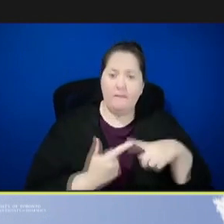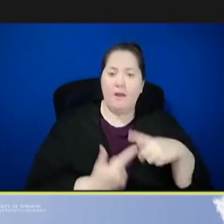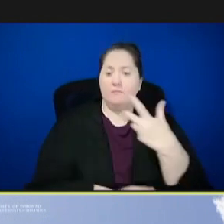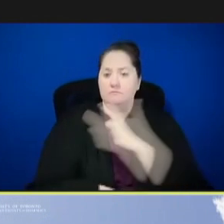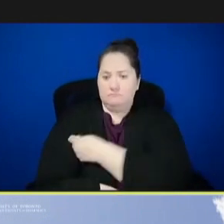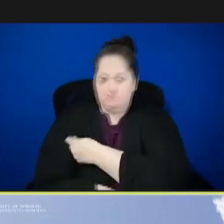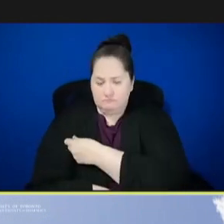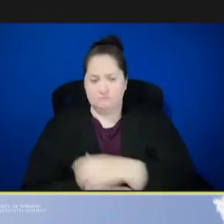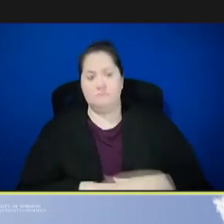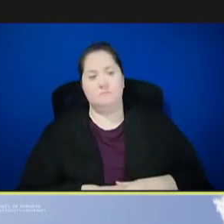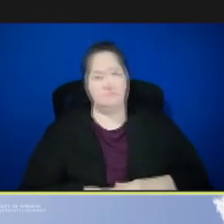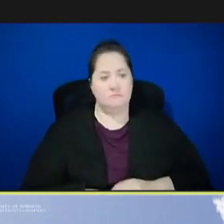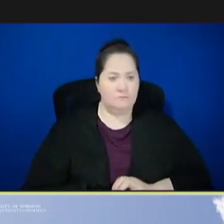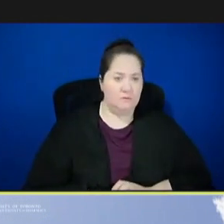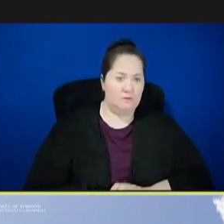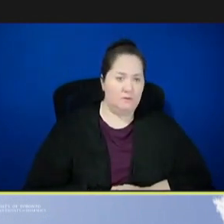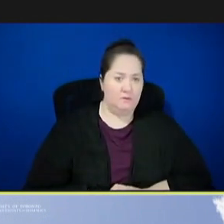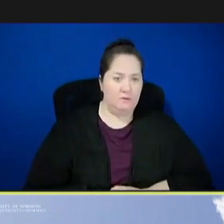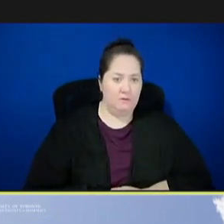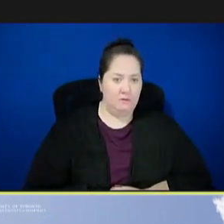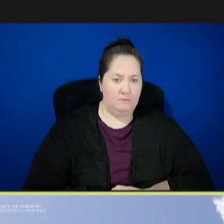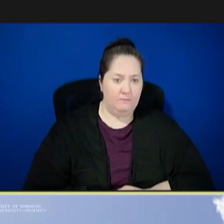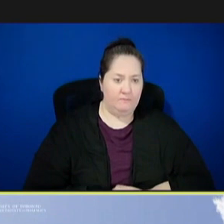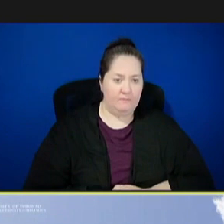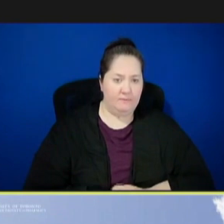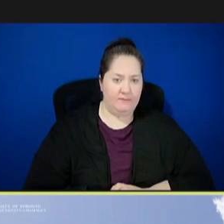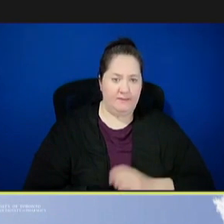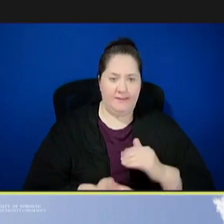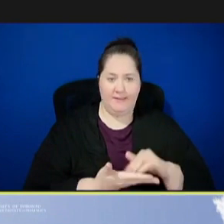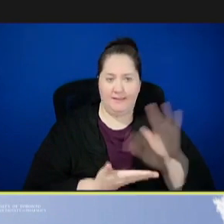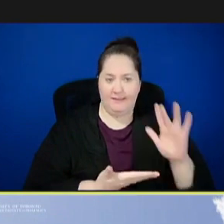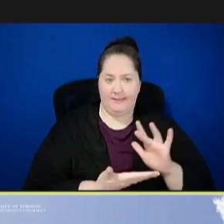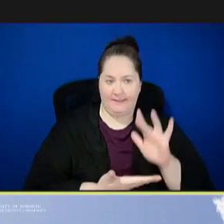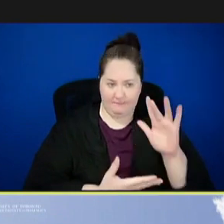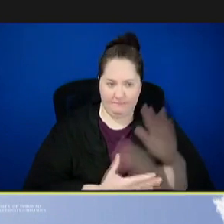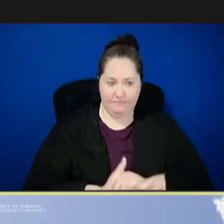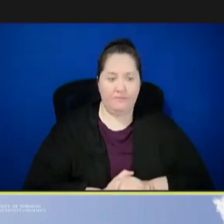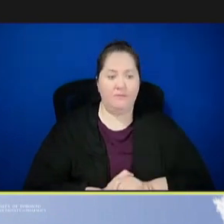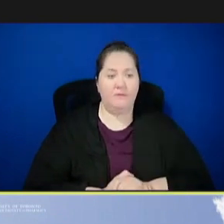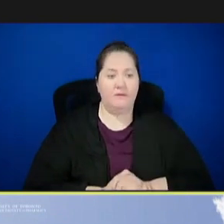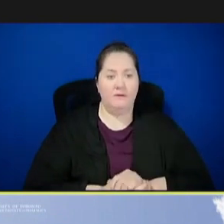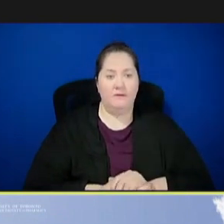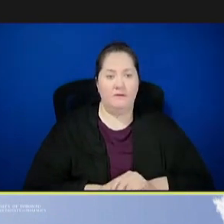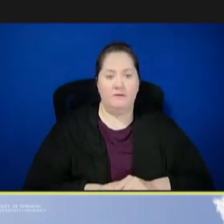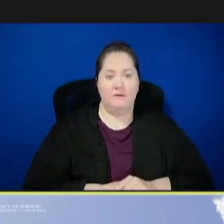please. Again, if you just click on this slide, I'm going to just show you one of the tools that